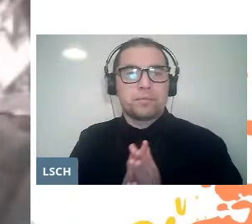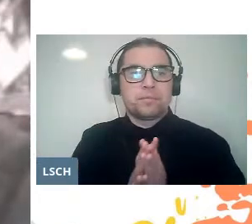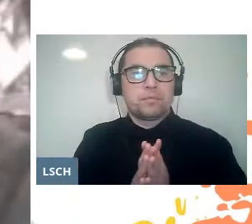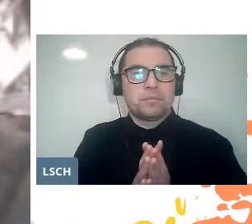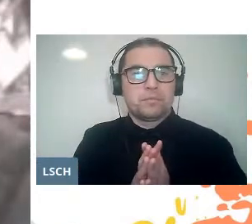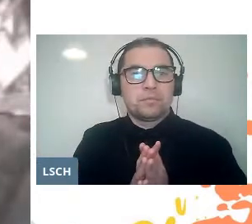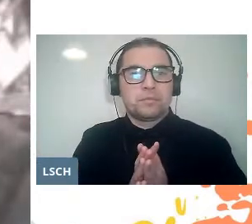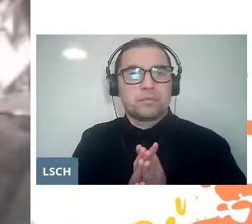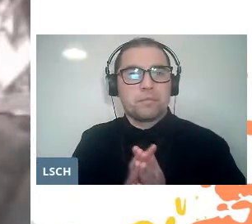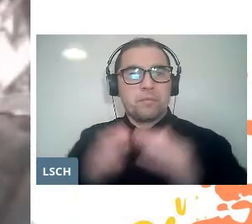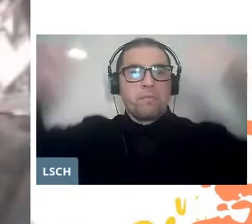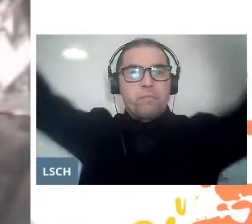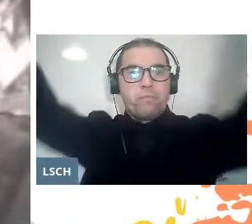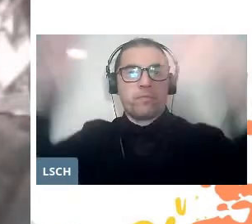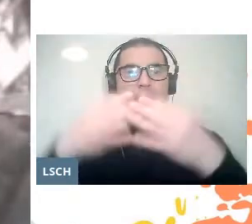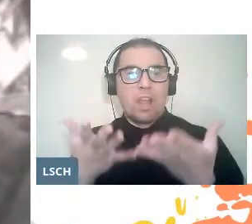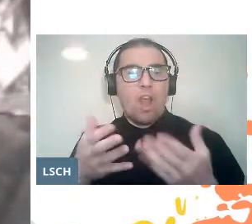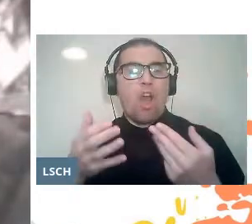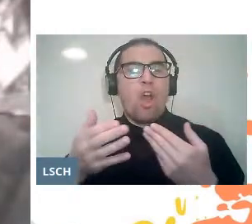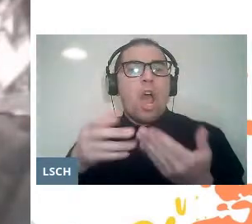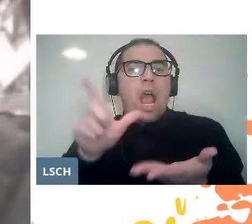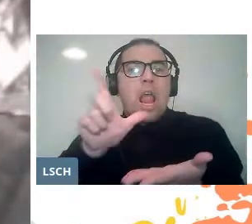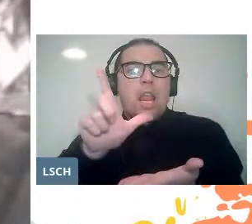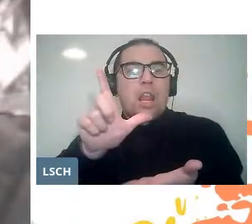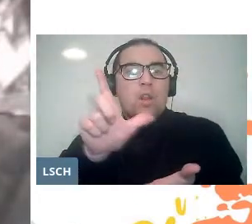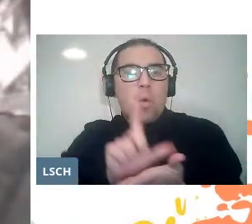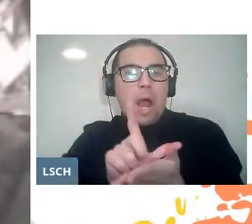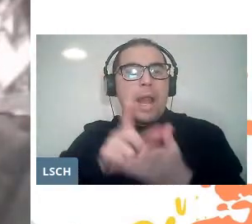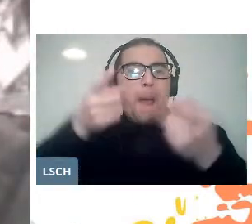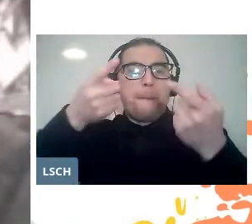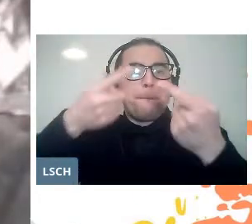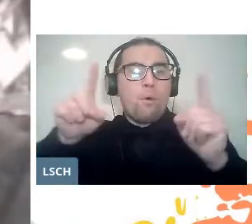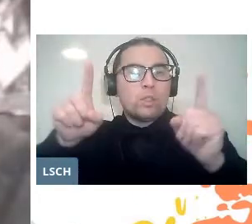the location of the music given by the composer,